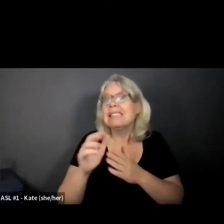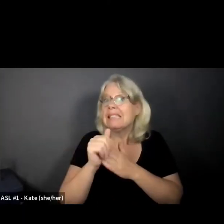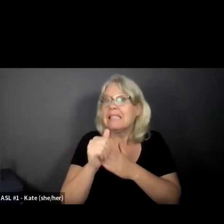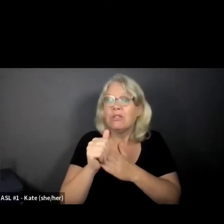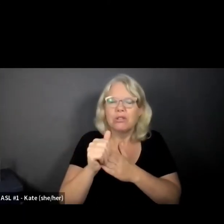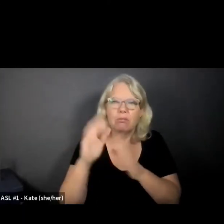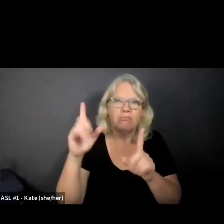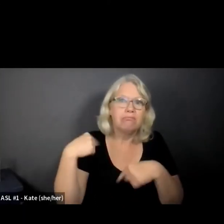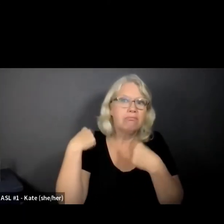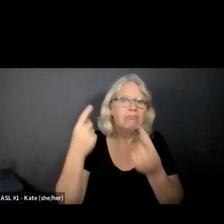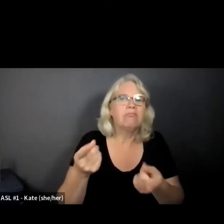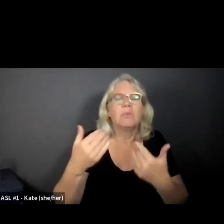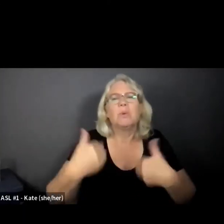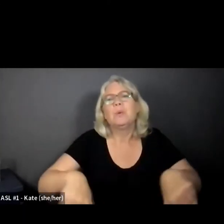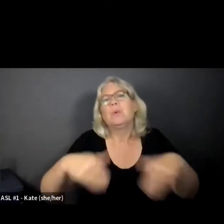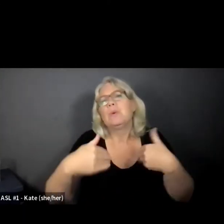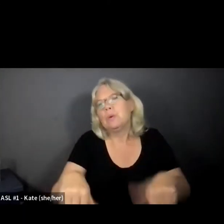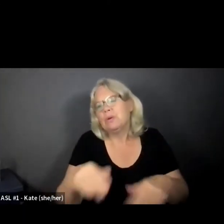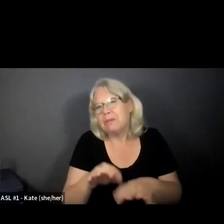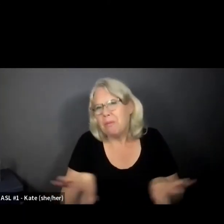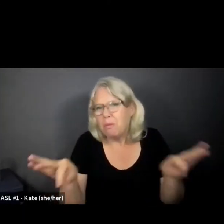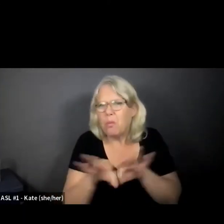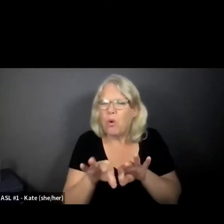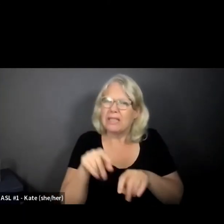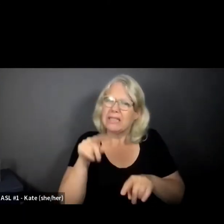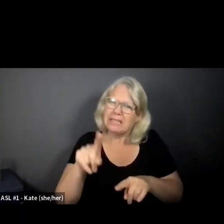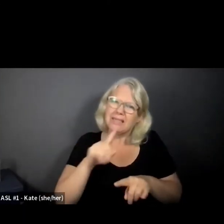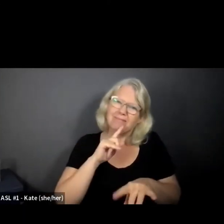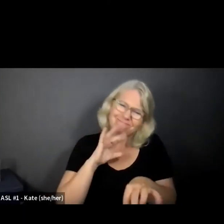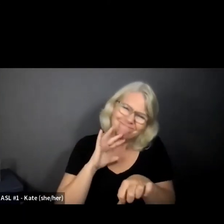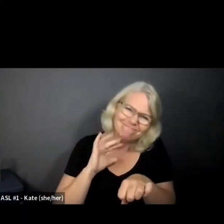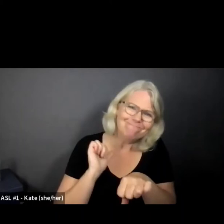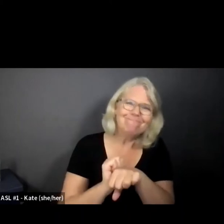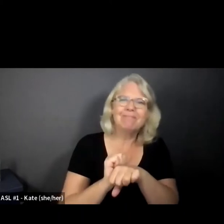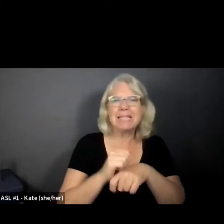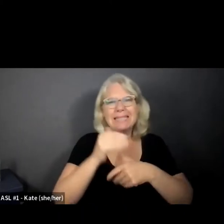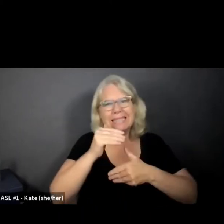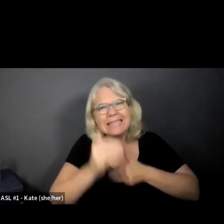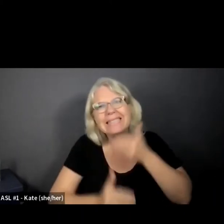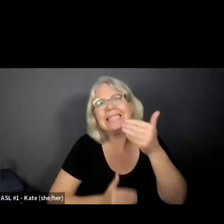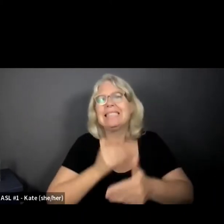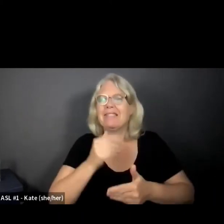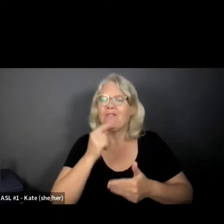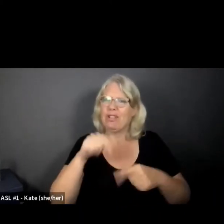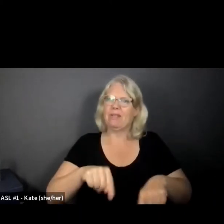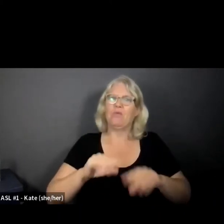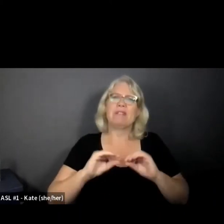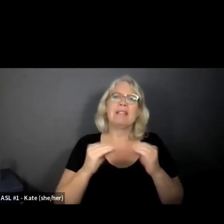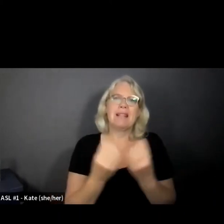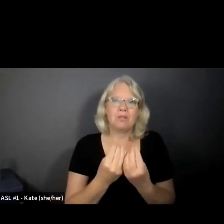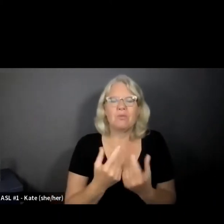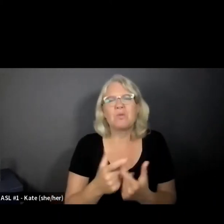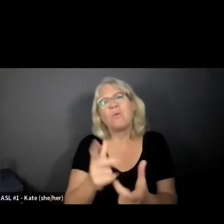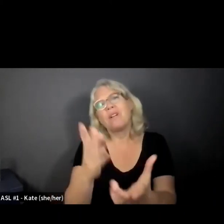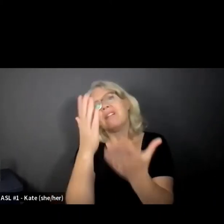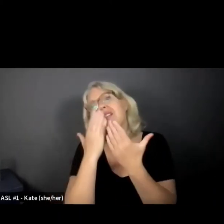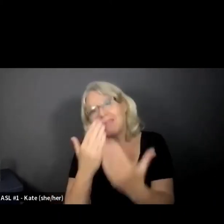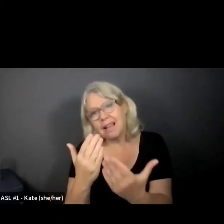HOW COMMITTED AND DEDICATED HE HAS BEEN TO THIS ORGANIZATION. I WANT TO TAKE THAT MOMENT TO THANK YOU SO MUCH, DOUGLAS.